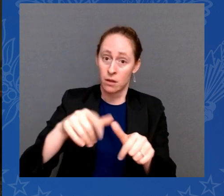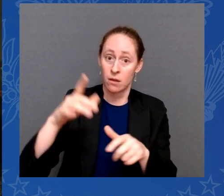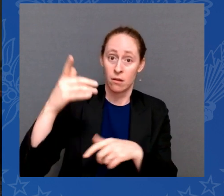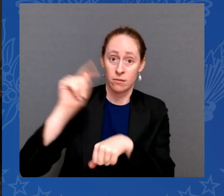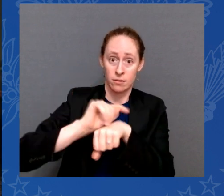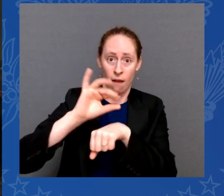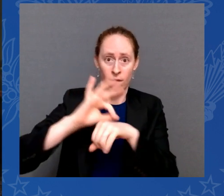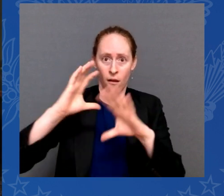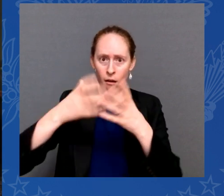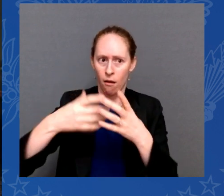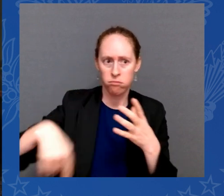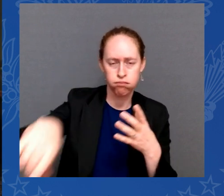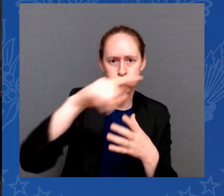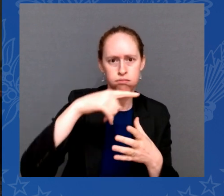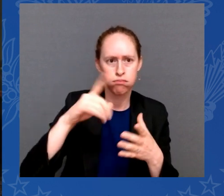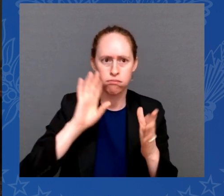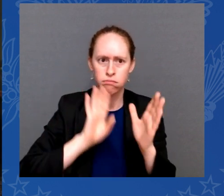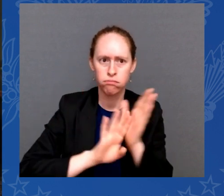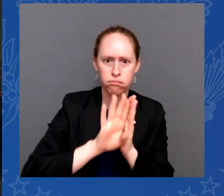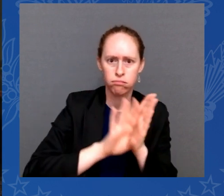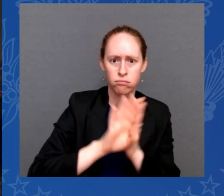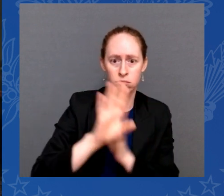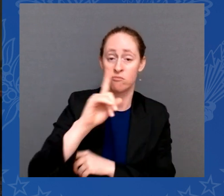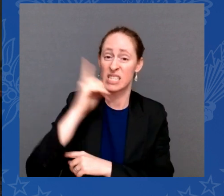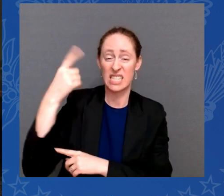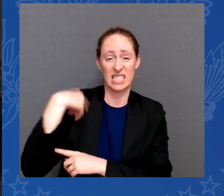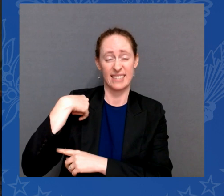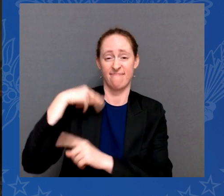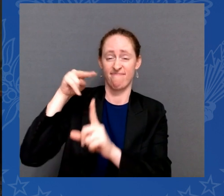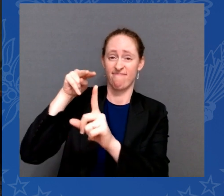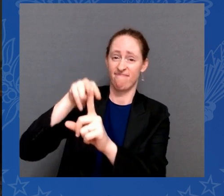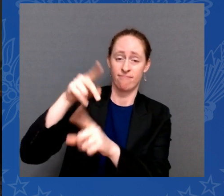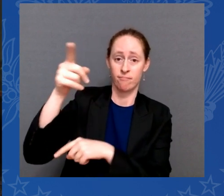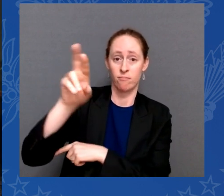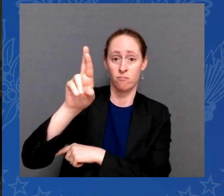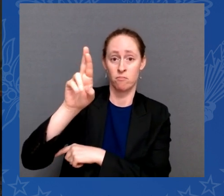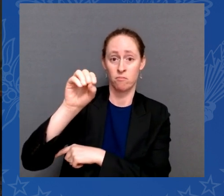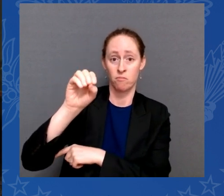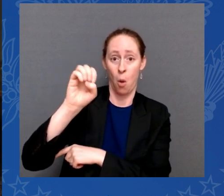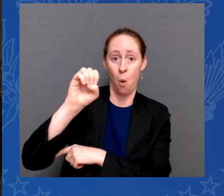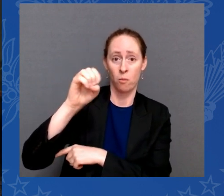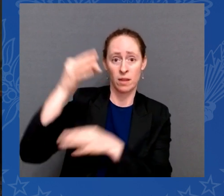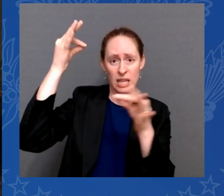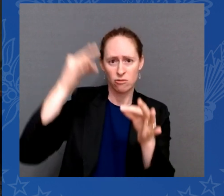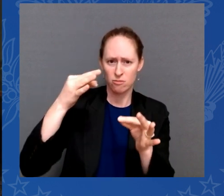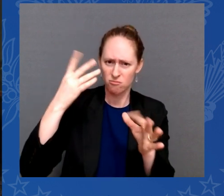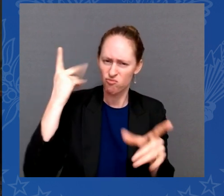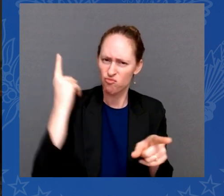and it has been the law for close to 50 years. And I commit to the American people